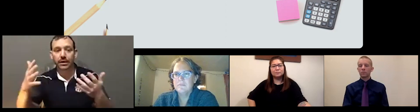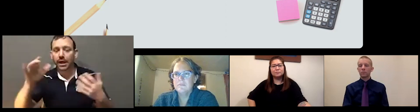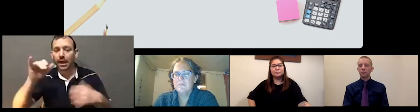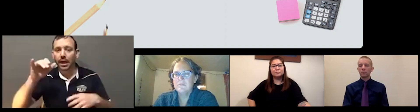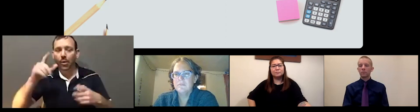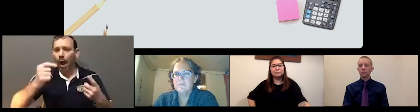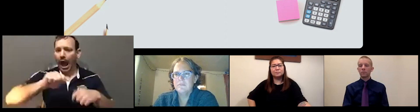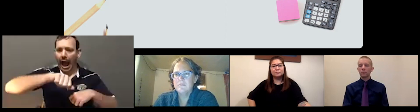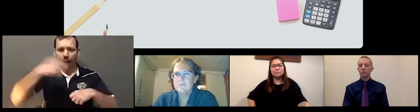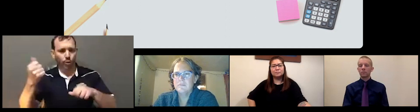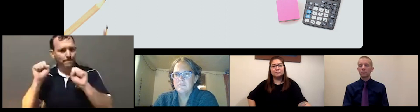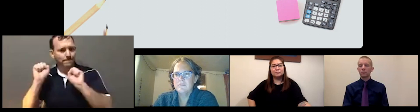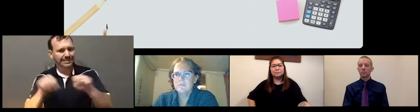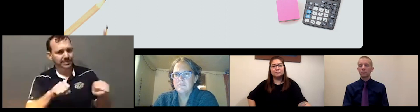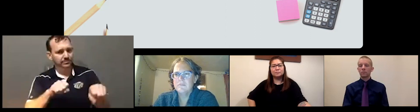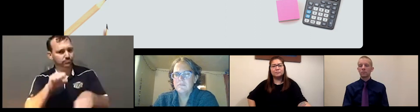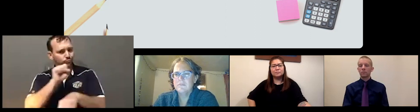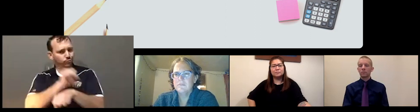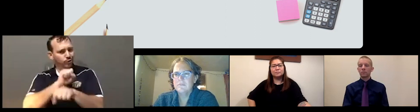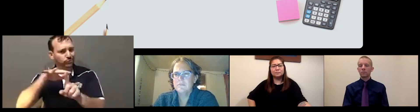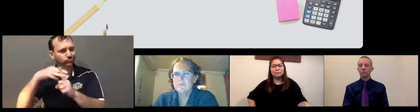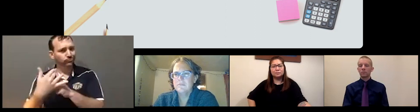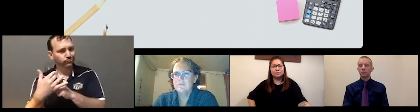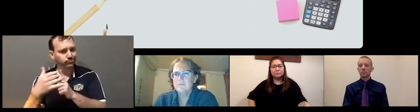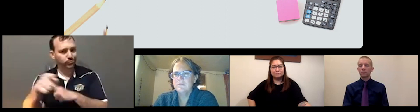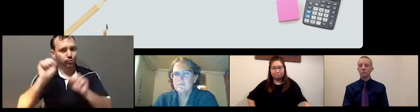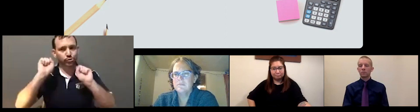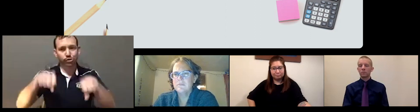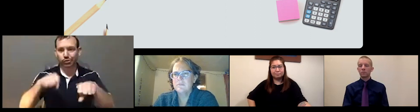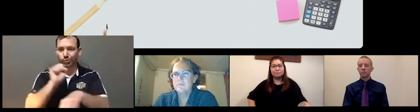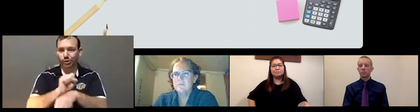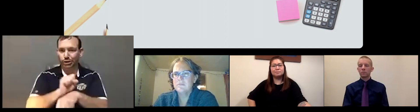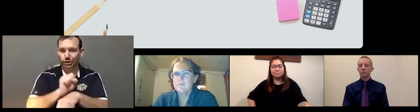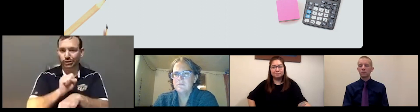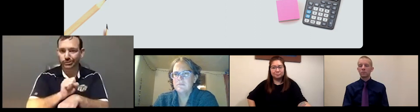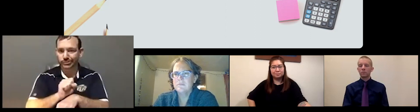What other possible work environments could you work in?